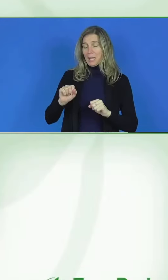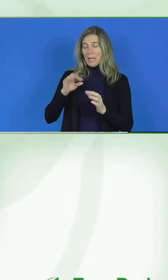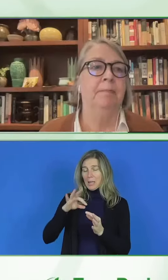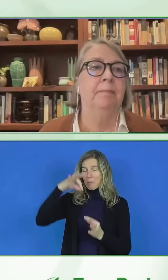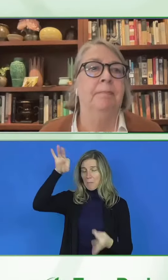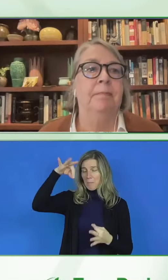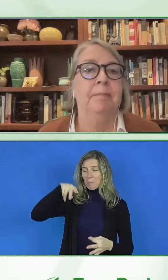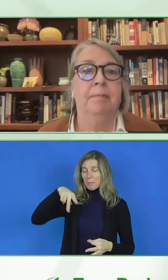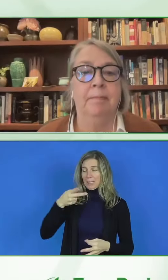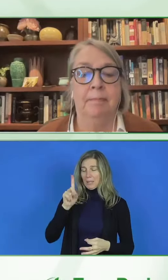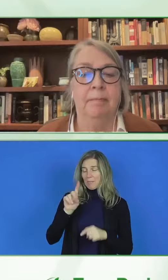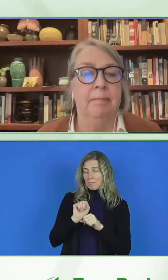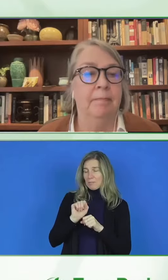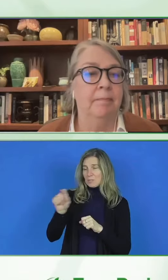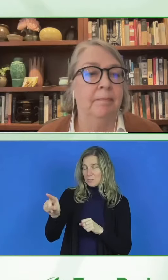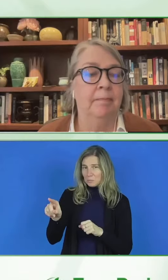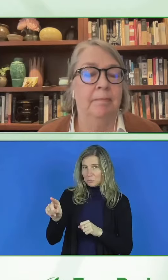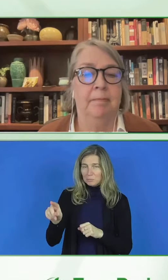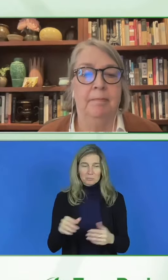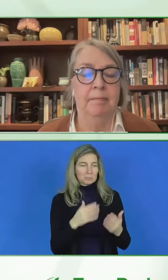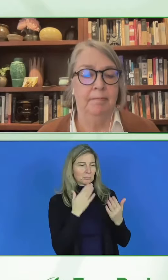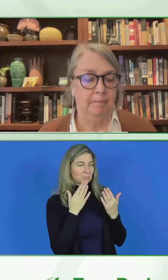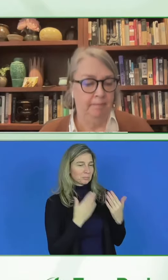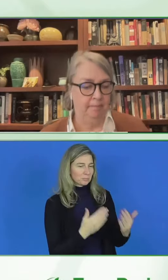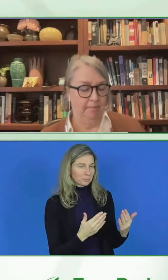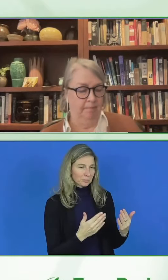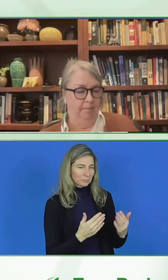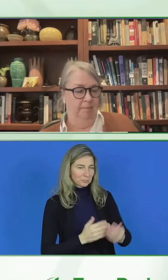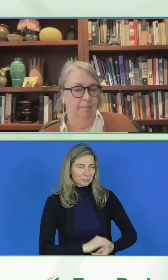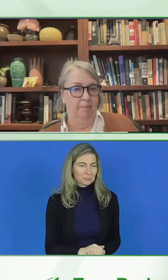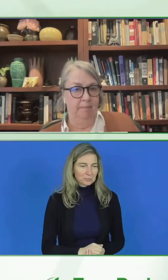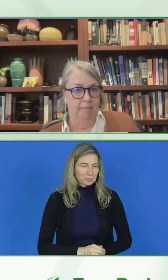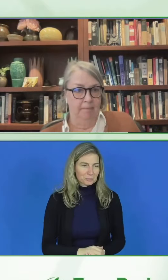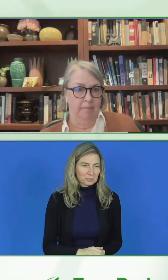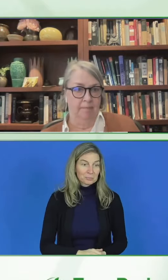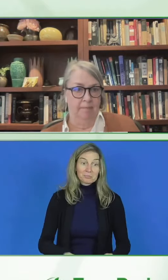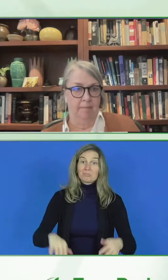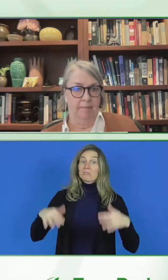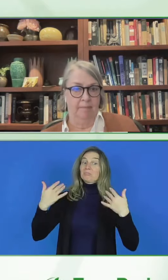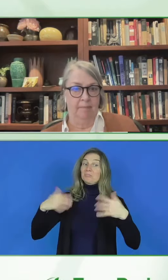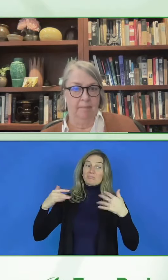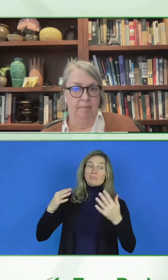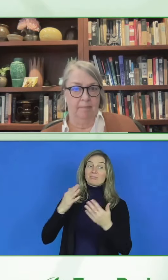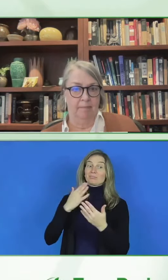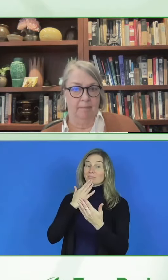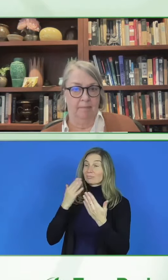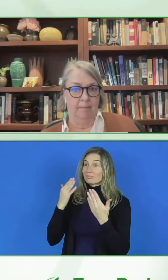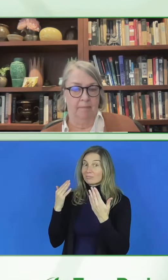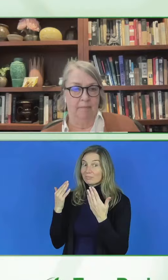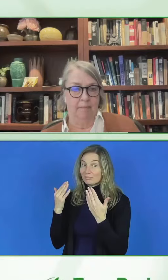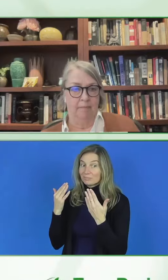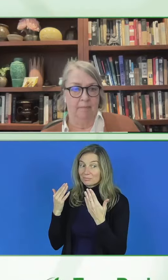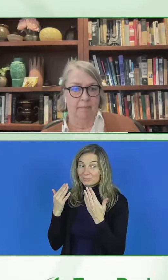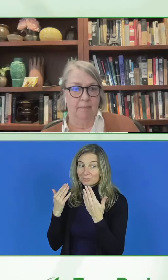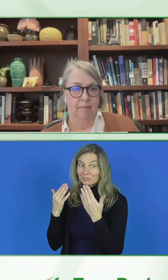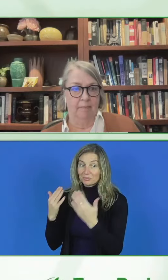Thank you for some I'm sure we will be looking into those